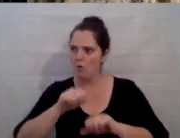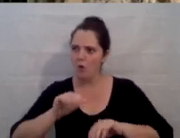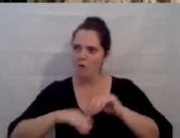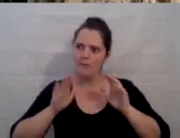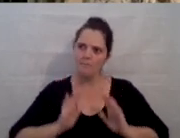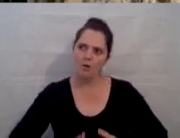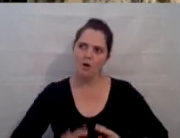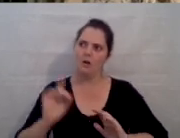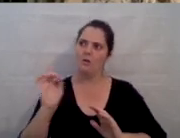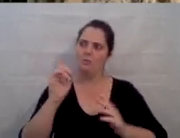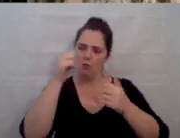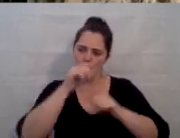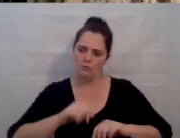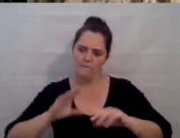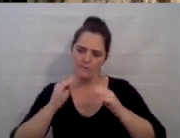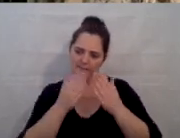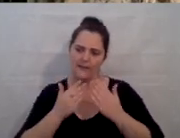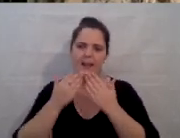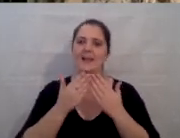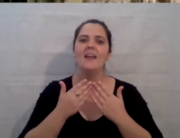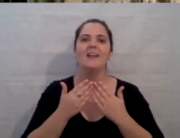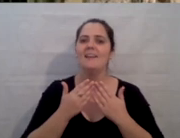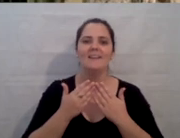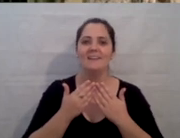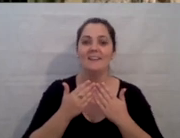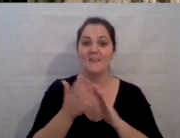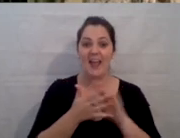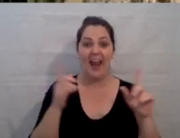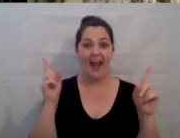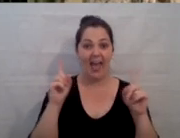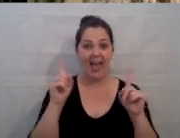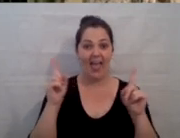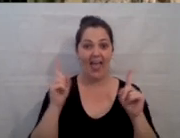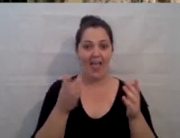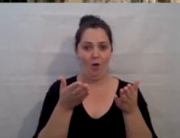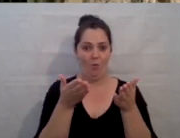So it wasn't what we think of today where a drawing is about the idiosyncrasies of a particular opposing